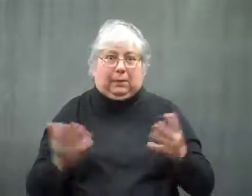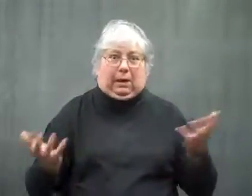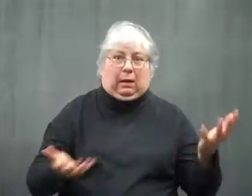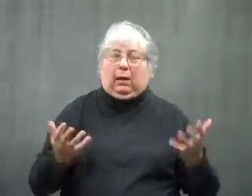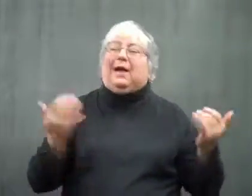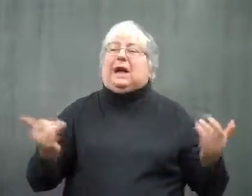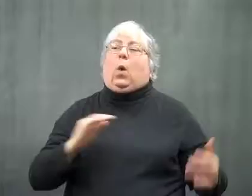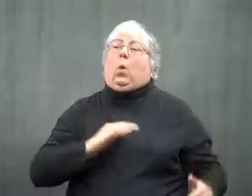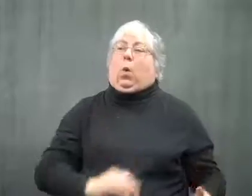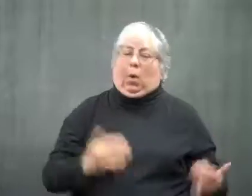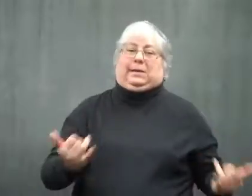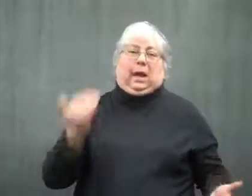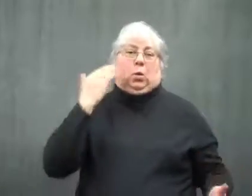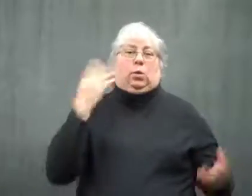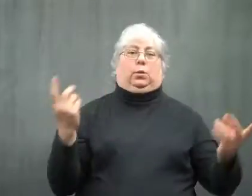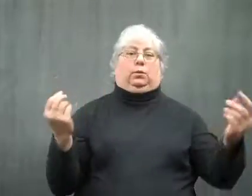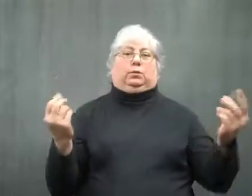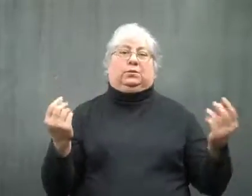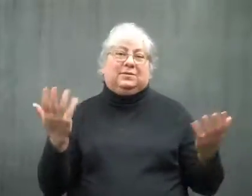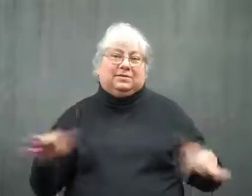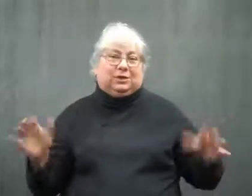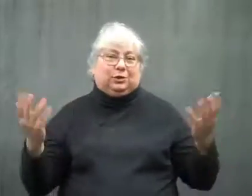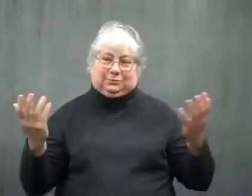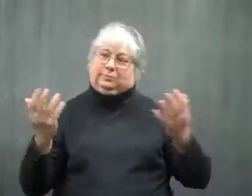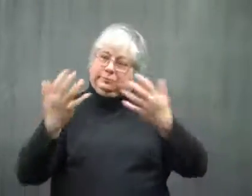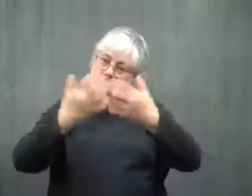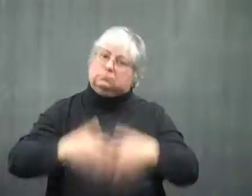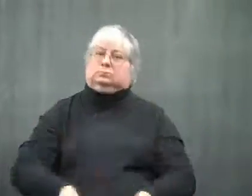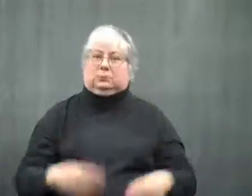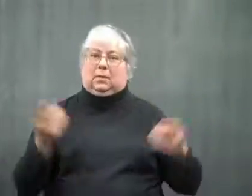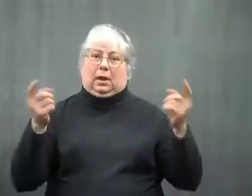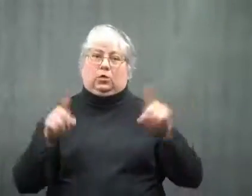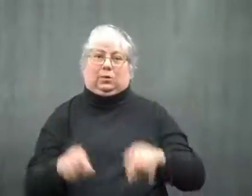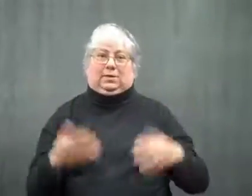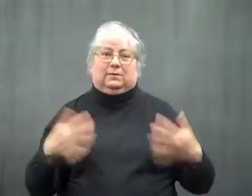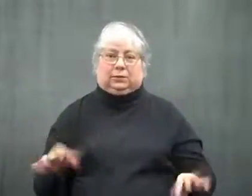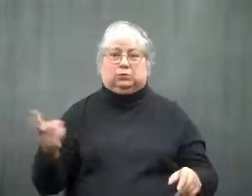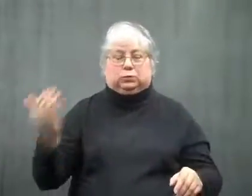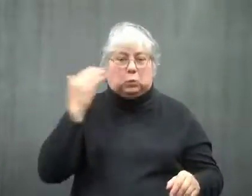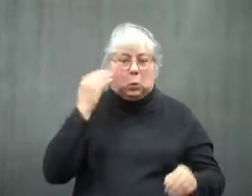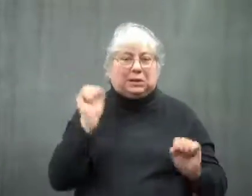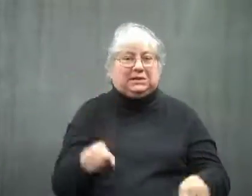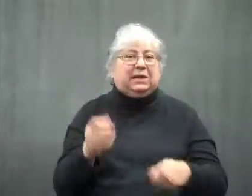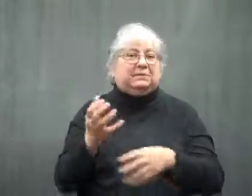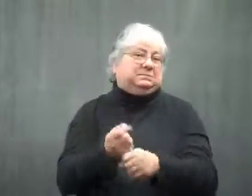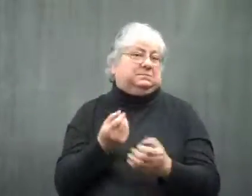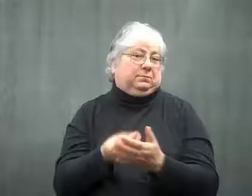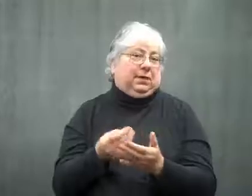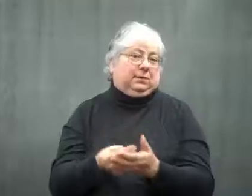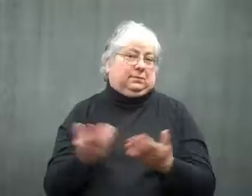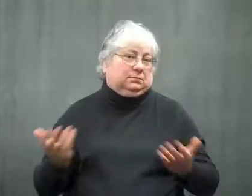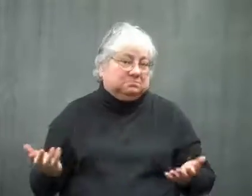With the agreement, there's a sense of relief, they know what to do now. They know what money they are getting.